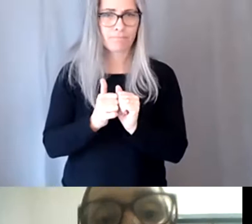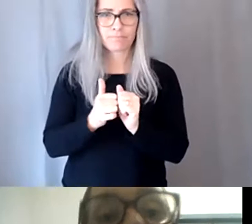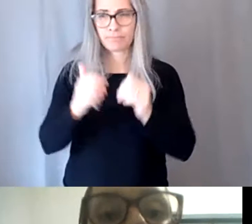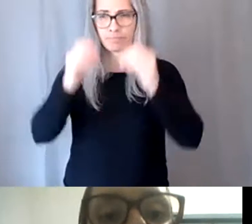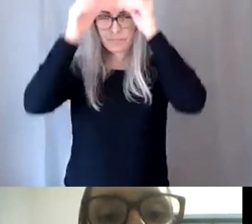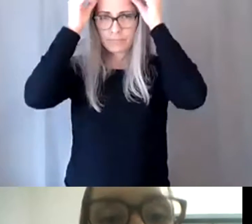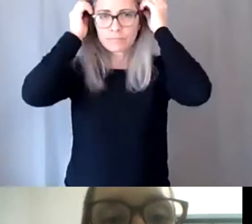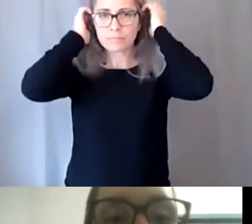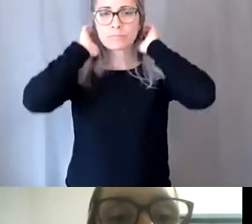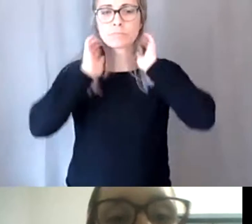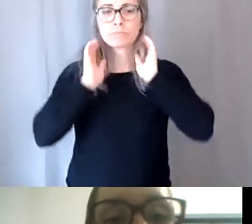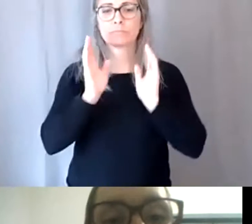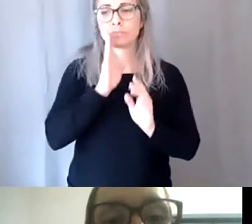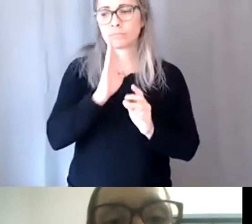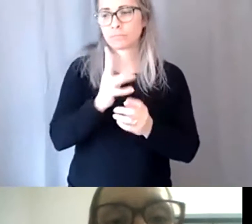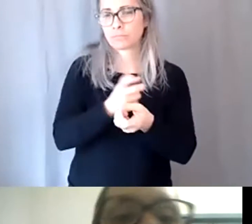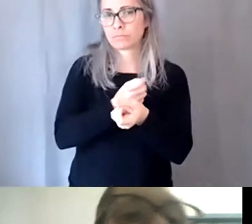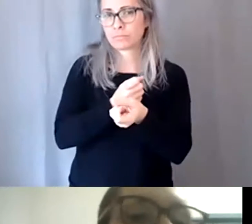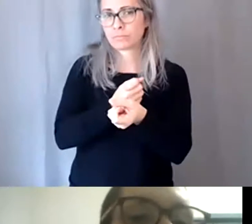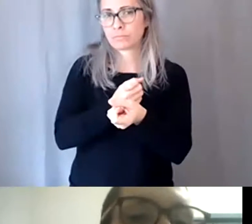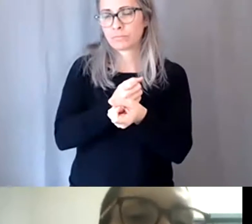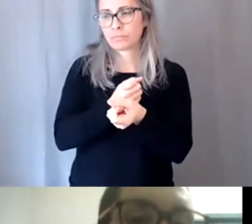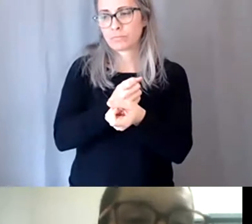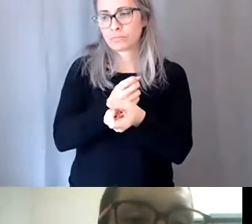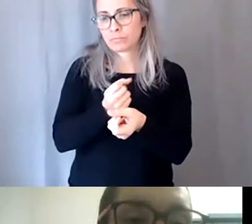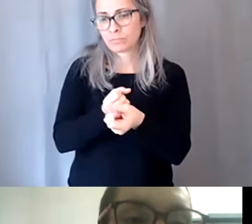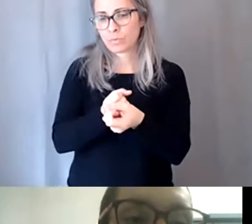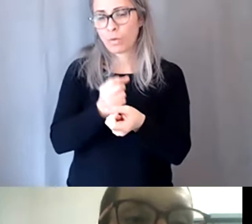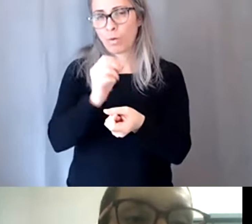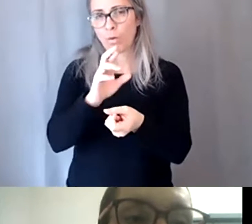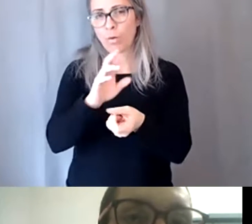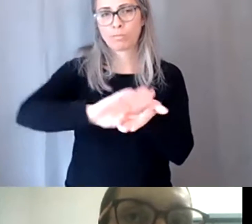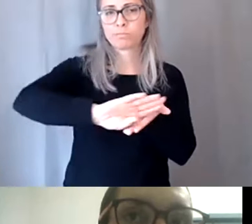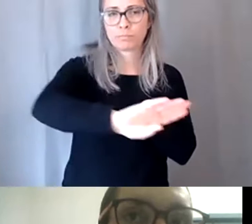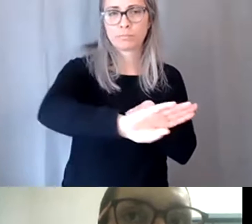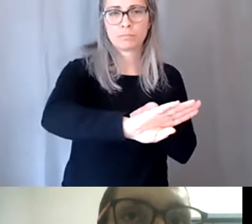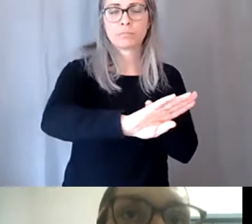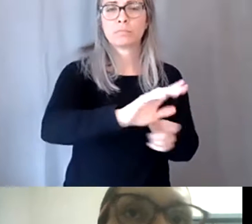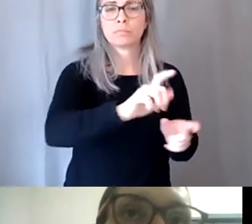a point of disablement in the Brazilian population